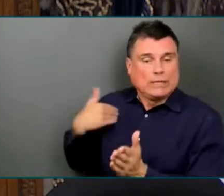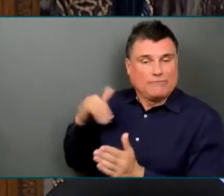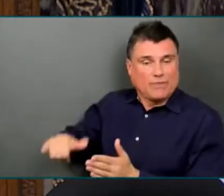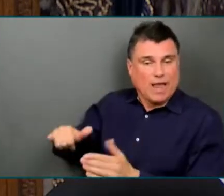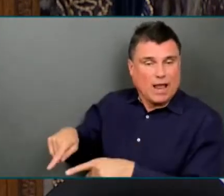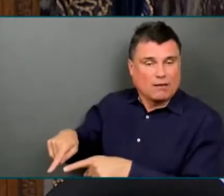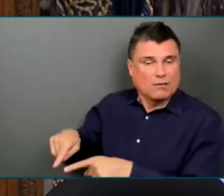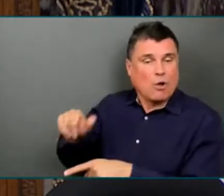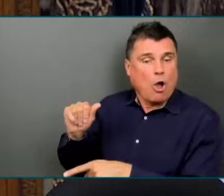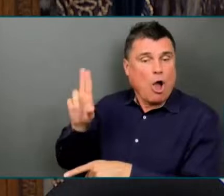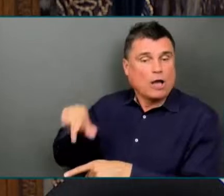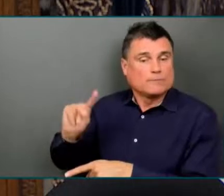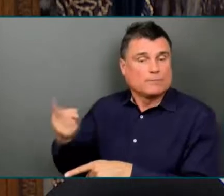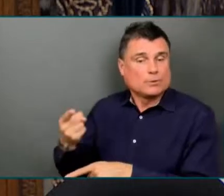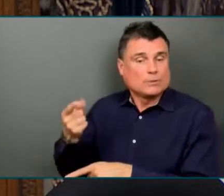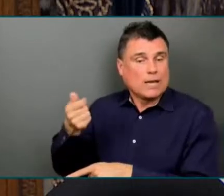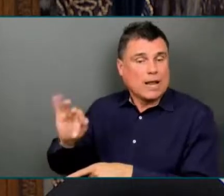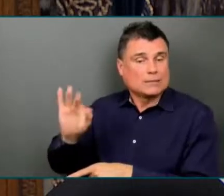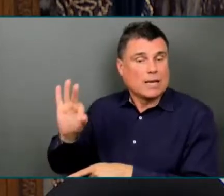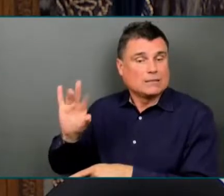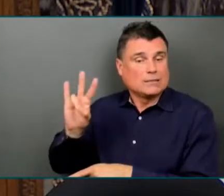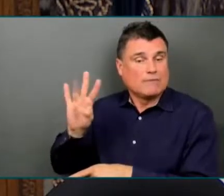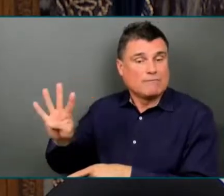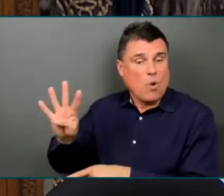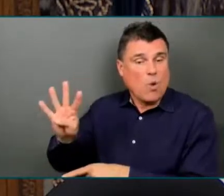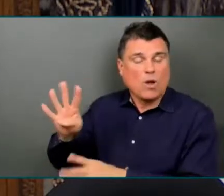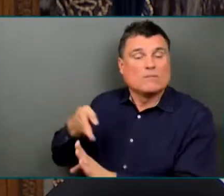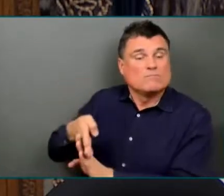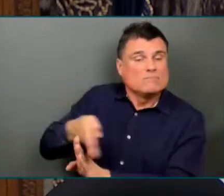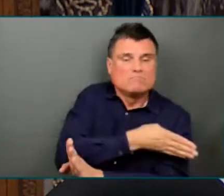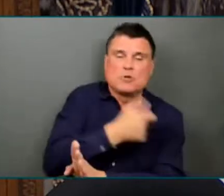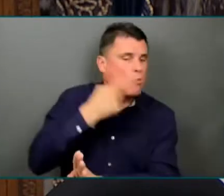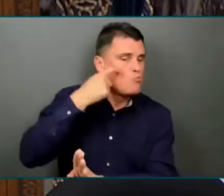This decision was applied to the settlement agreement eventually reached in 2009 and